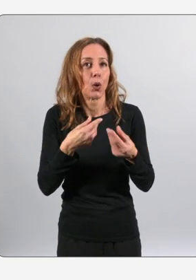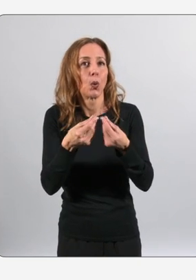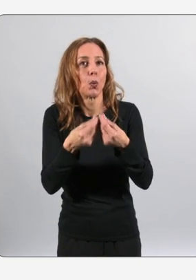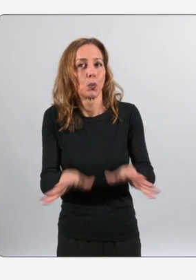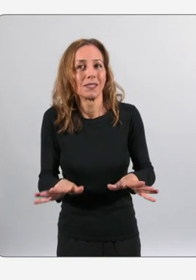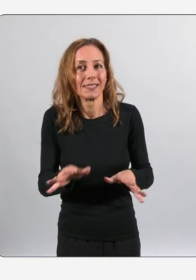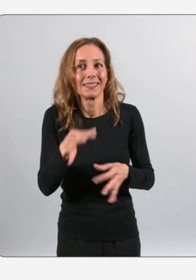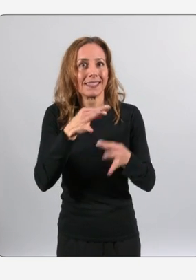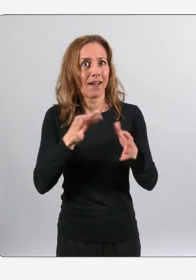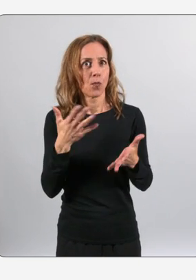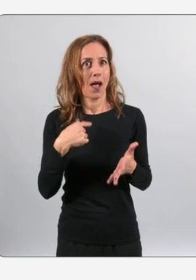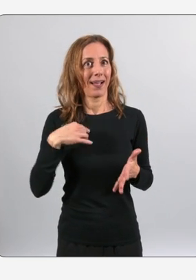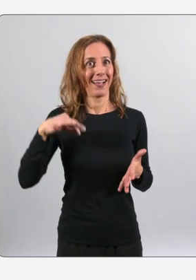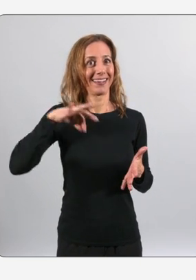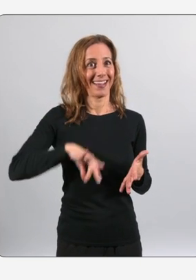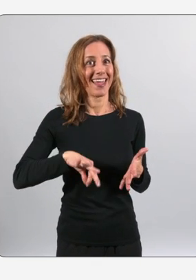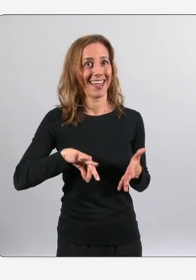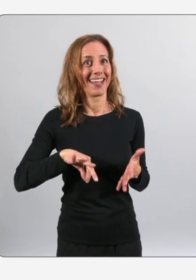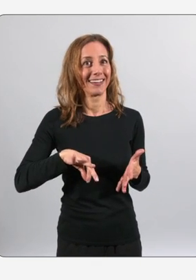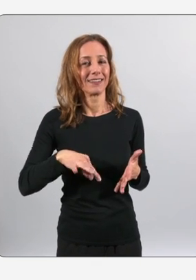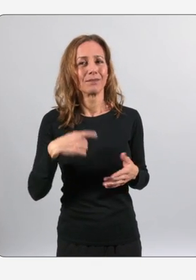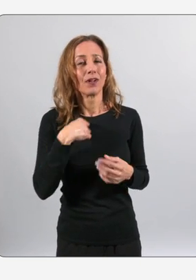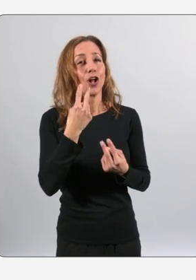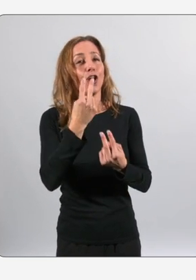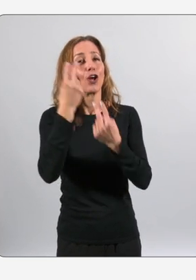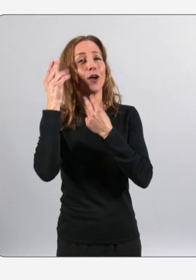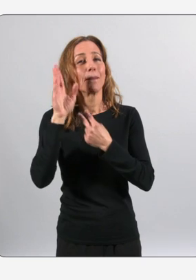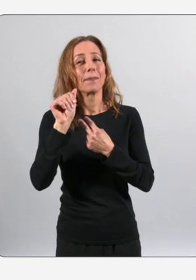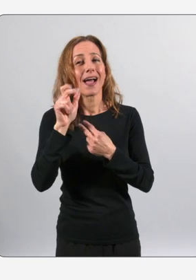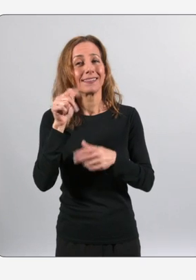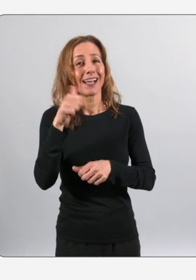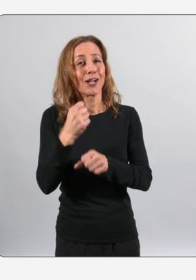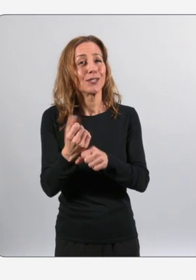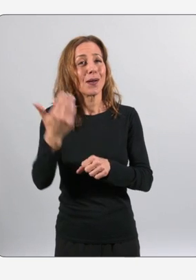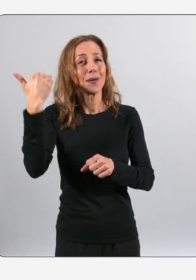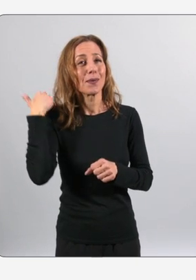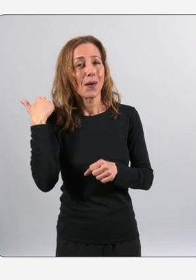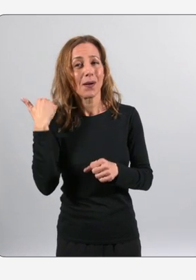But when I think about ten years ago and where we are now, we're still pretty busy,